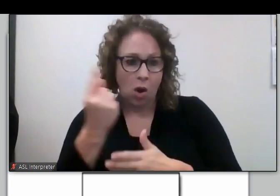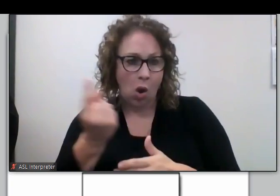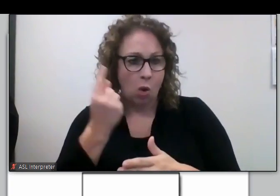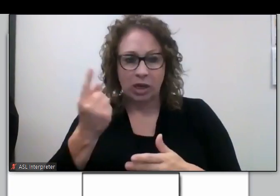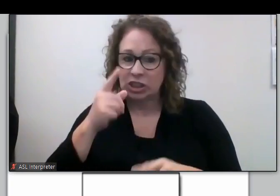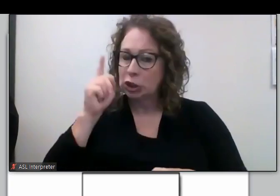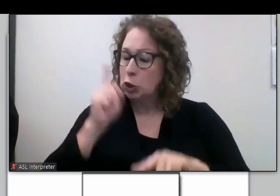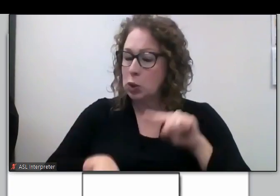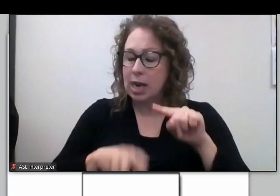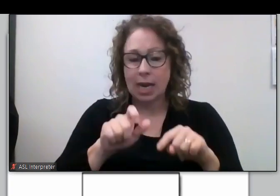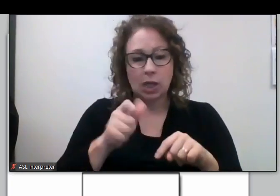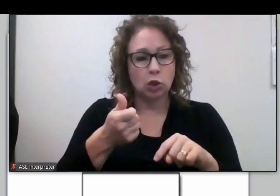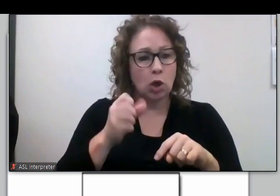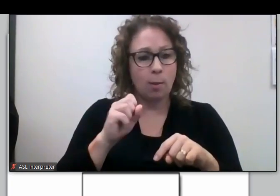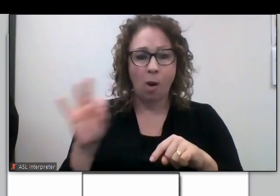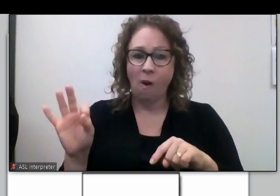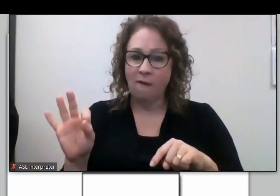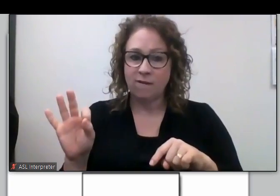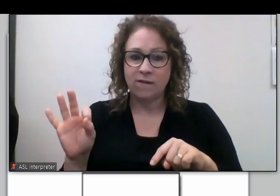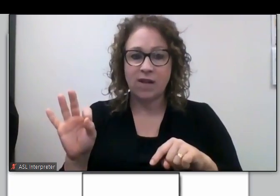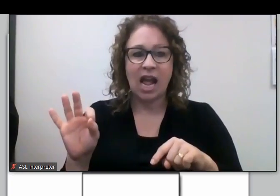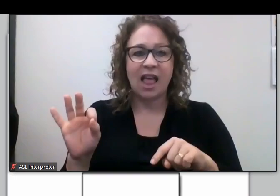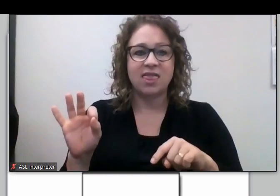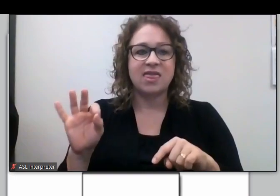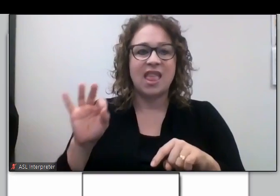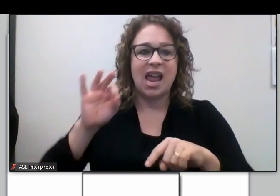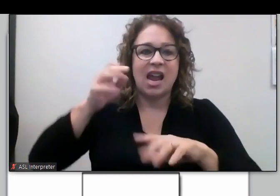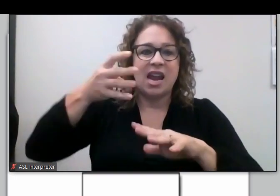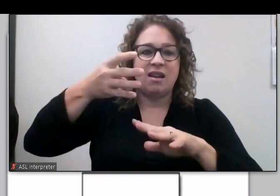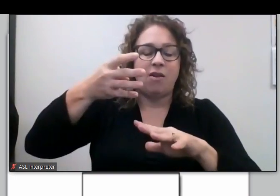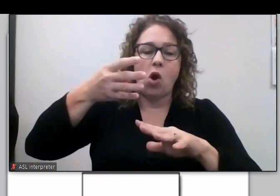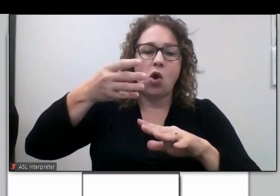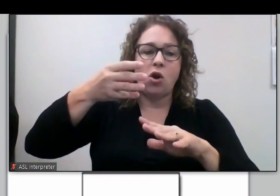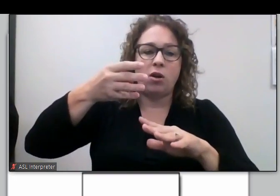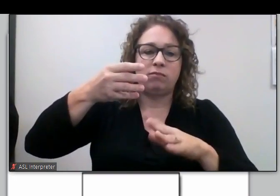You cannot turn them off because they are burned onto the video.